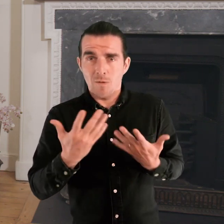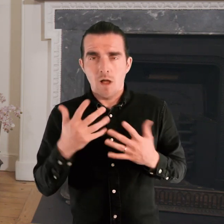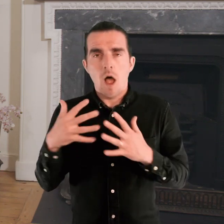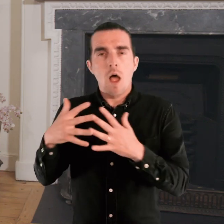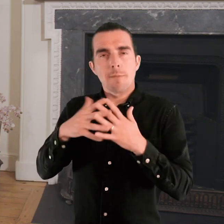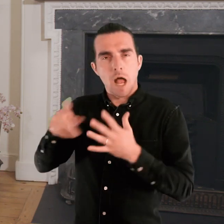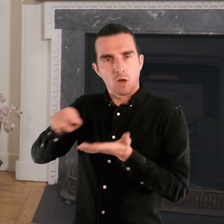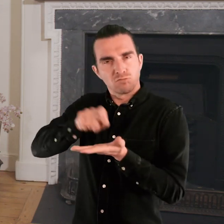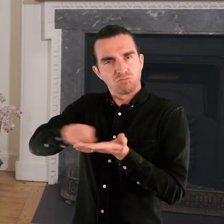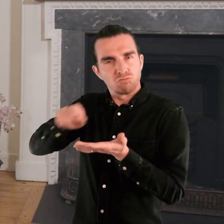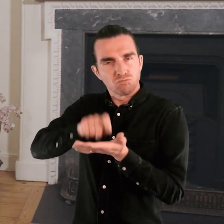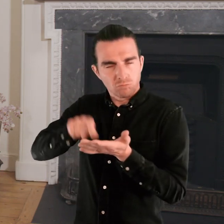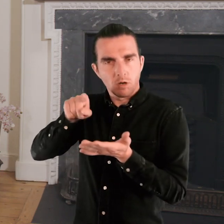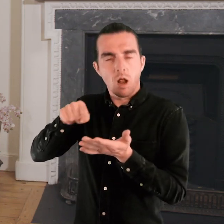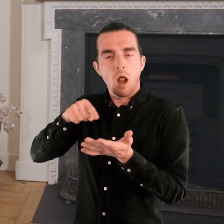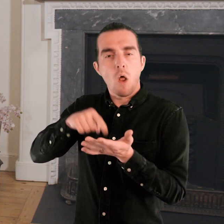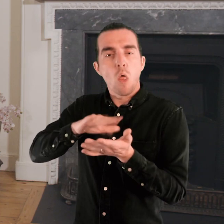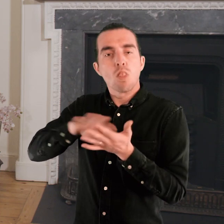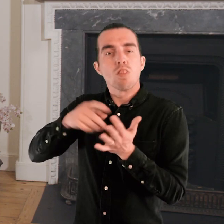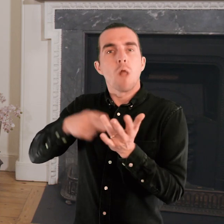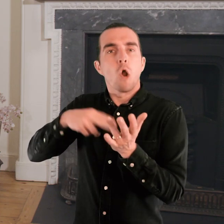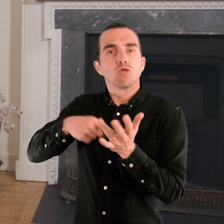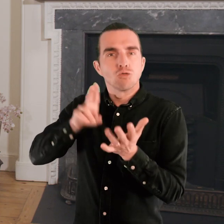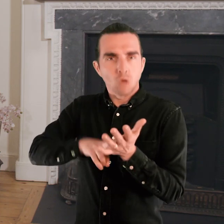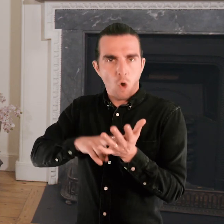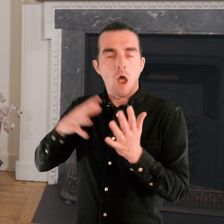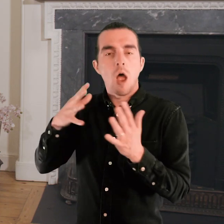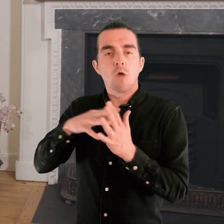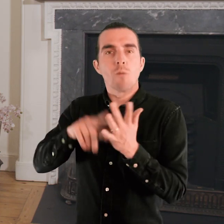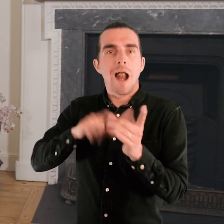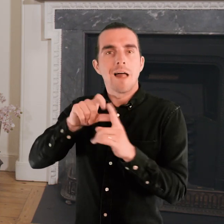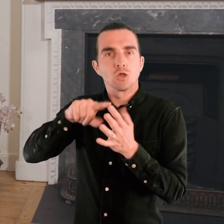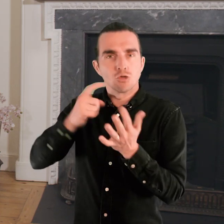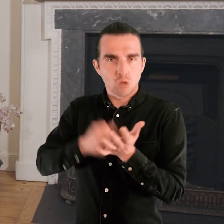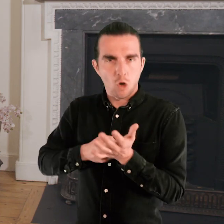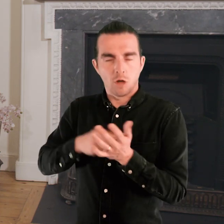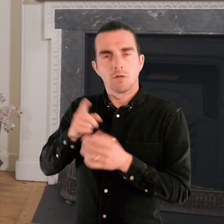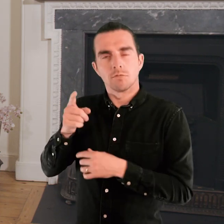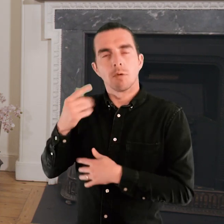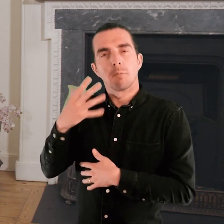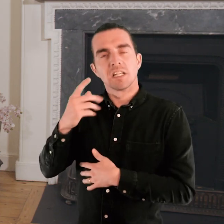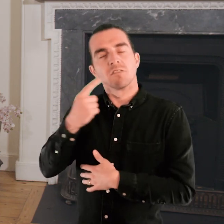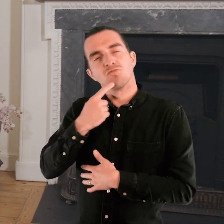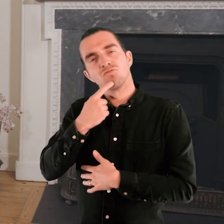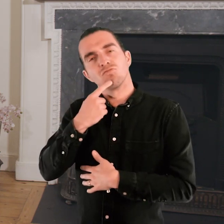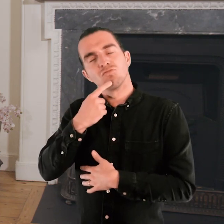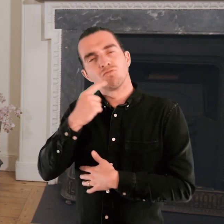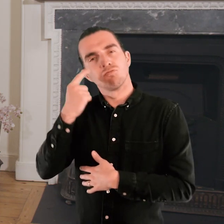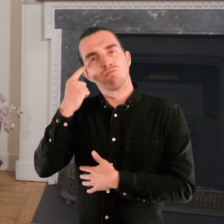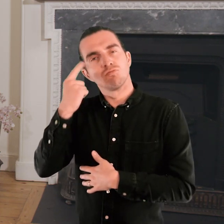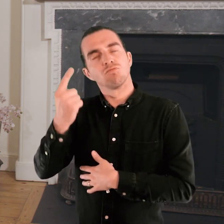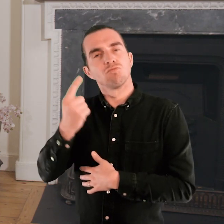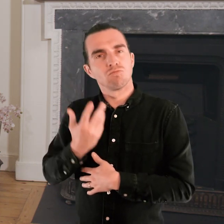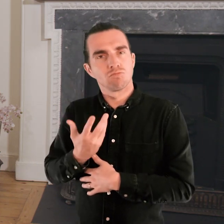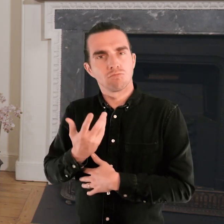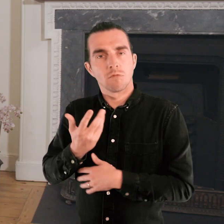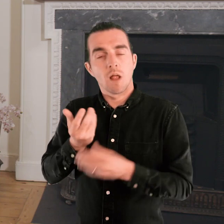The American novelist Thornton Wilder said, on one occasion,